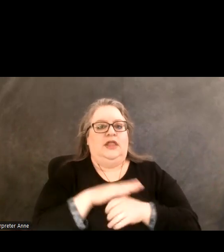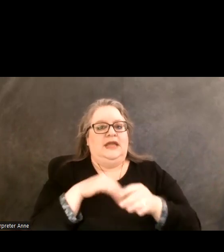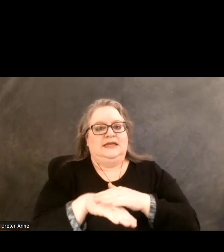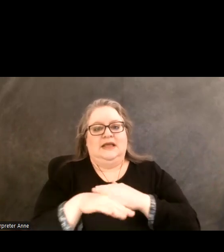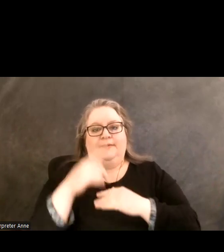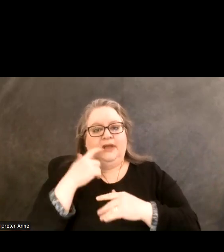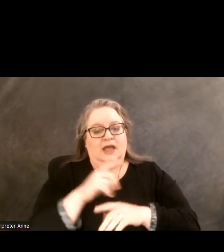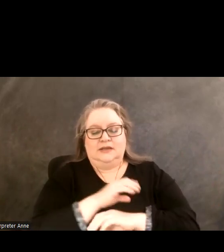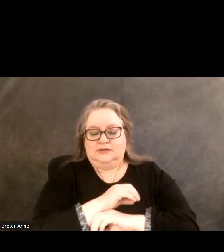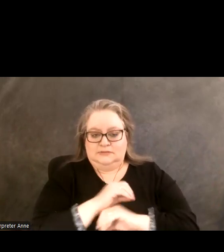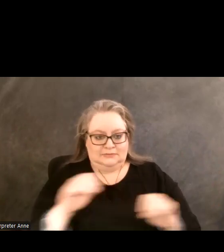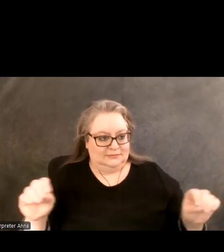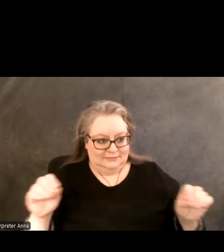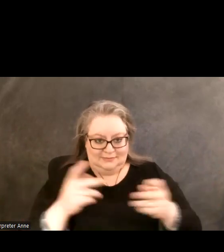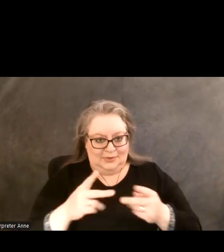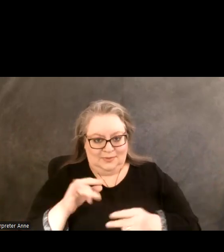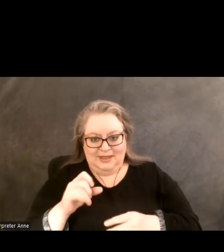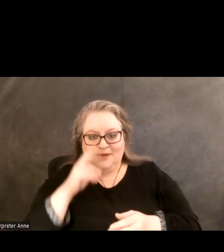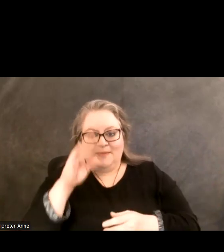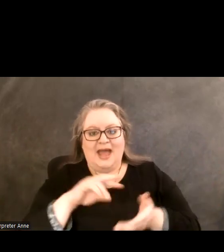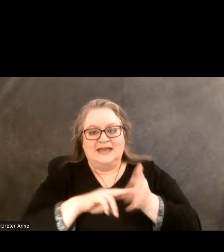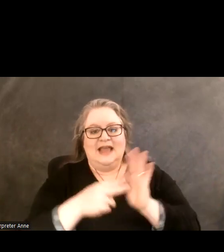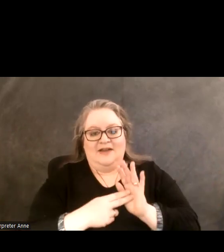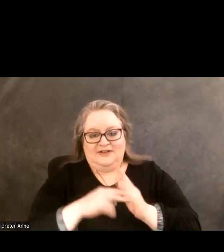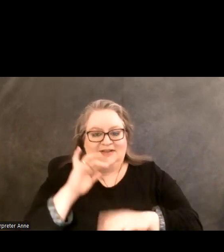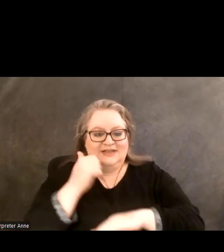isn't, by definition of it existing it is not fully